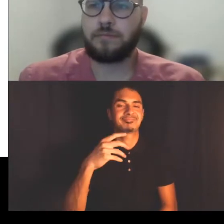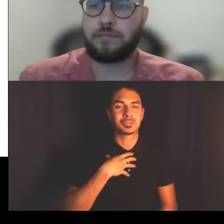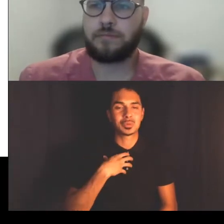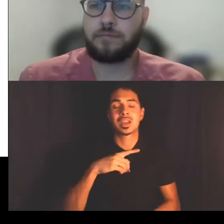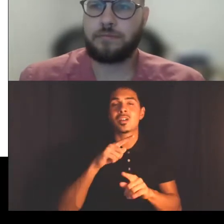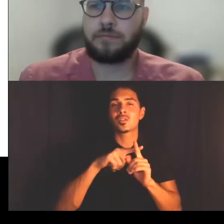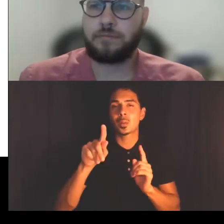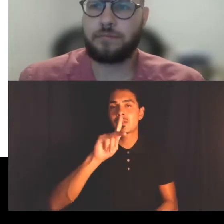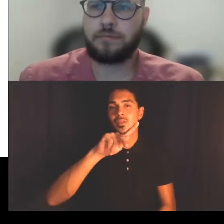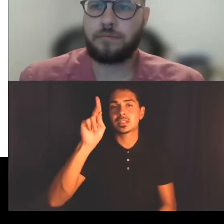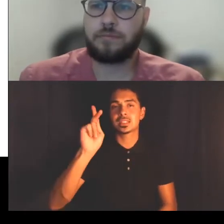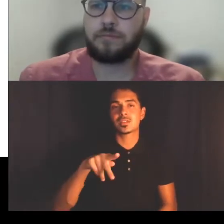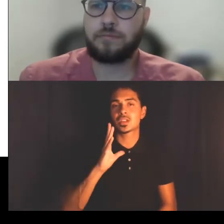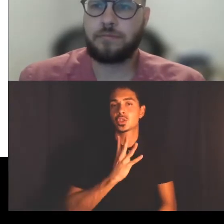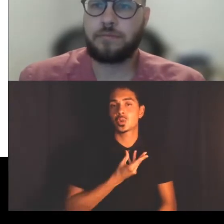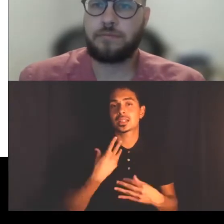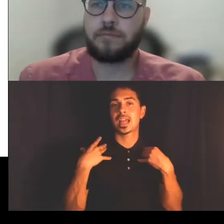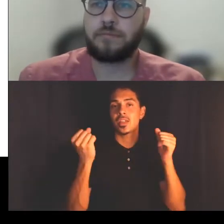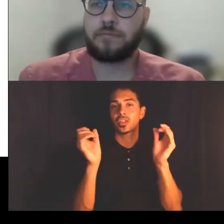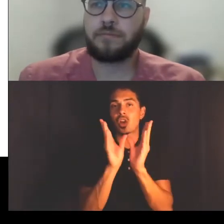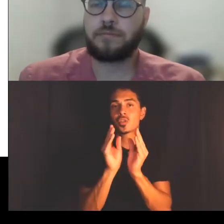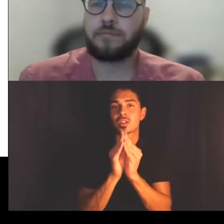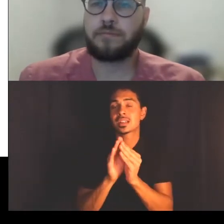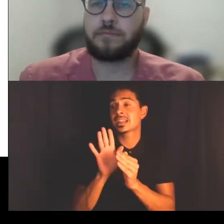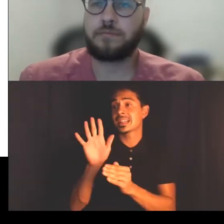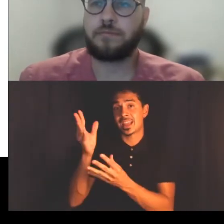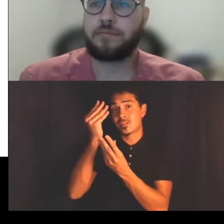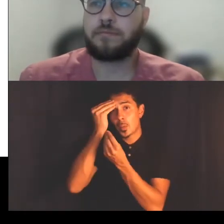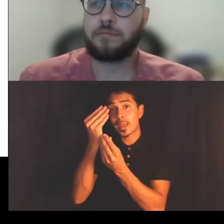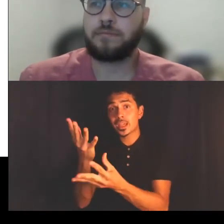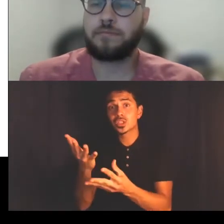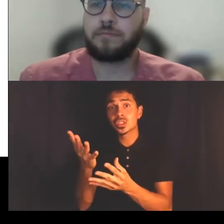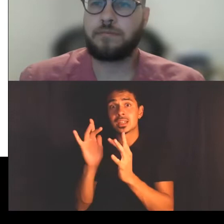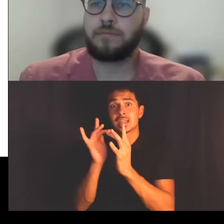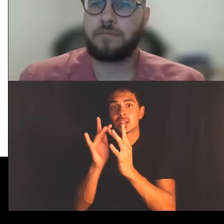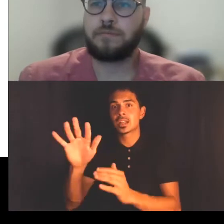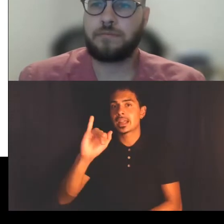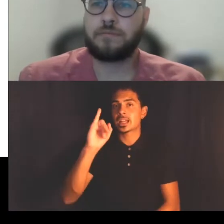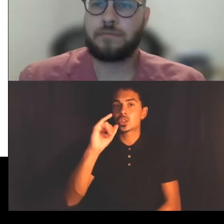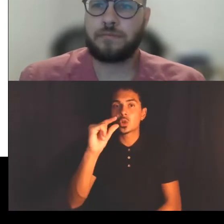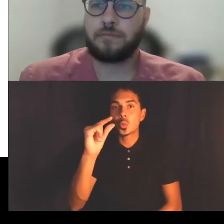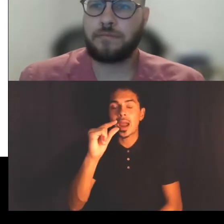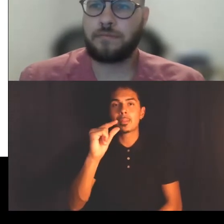and really yucky stuff was released online, and her Instagram was being attacked and stuff like that,